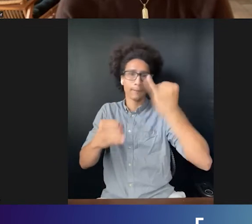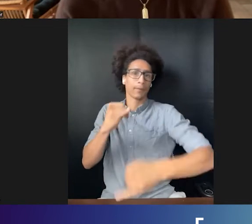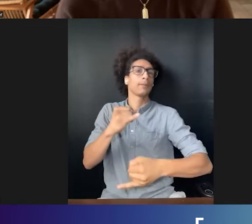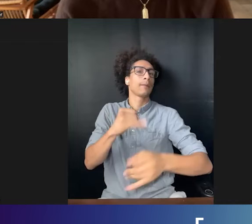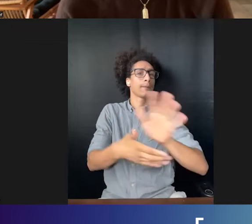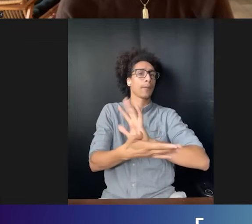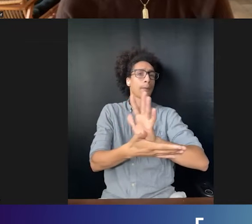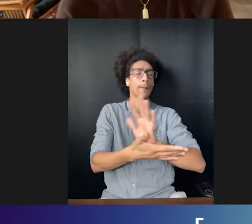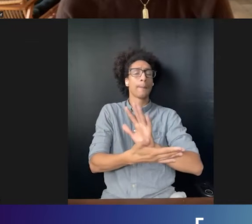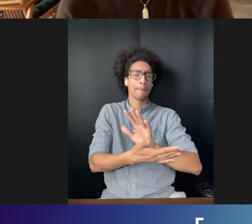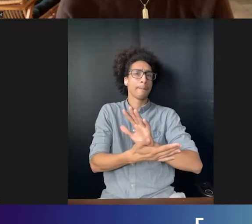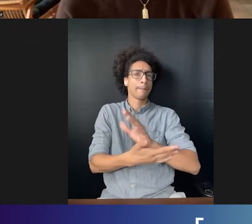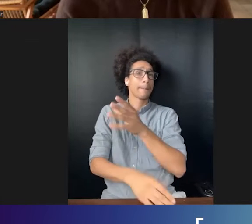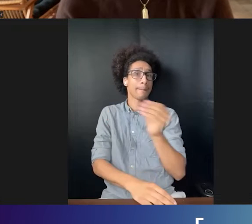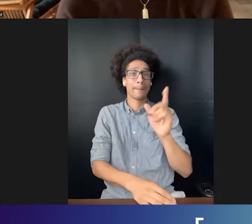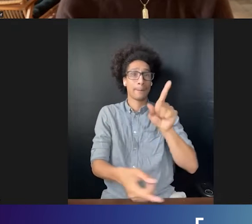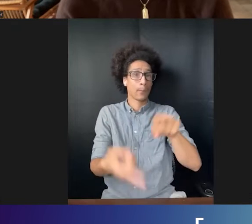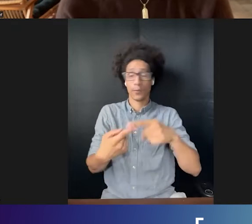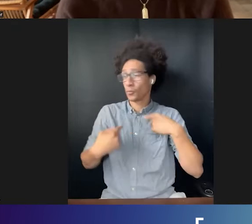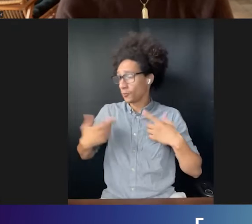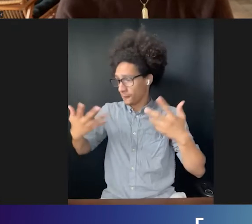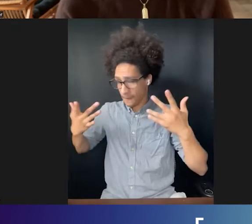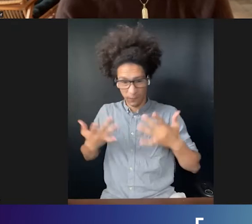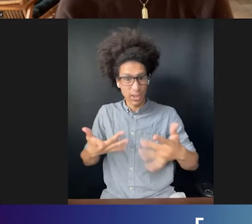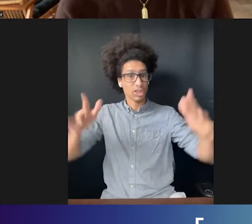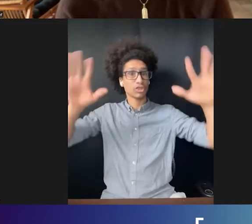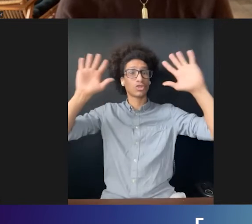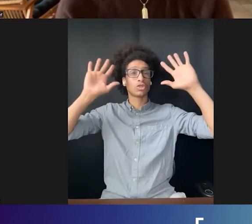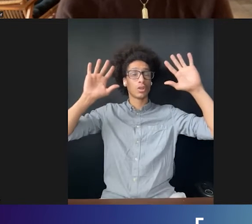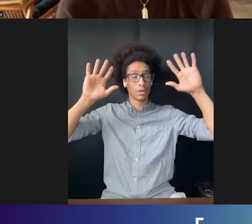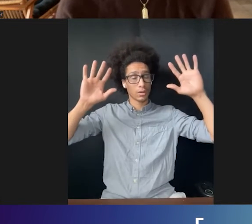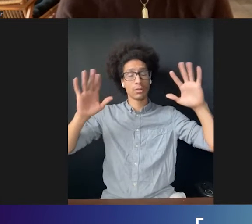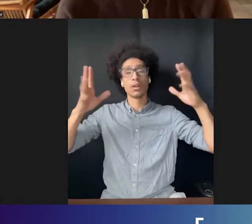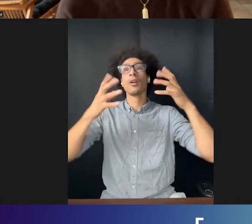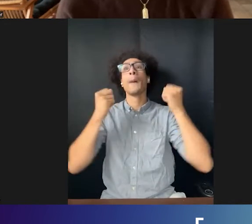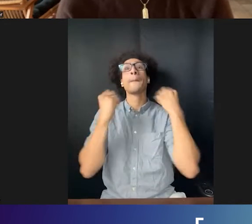then as soon as we were done, you know, countless inquiries like, could you do a version of that